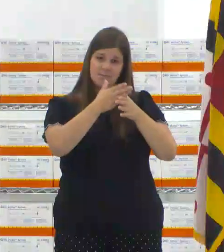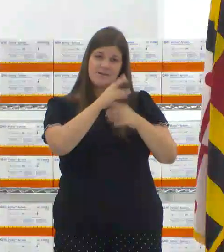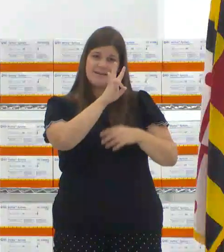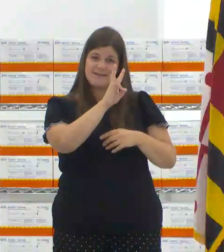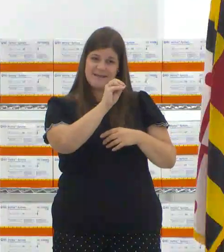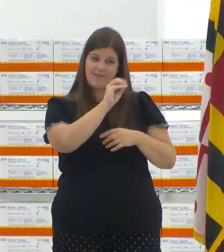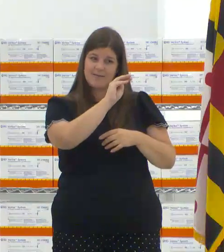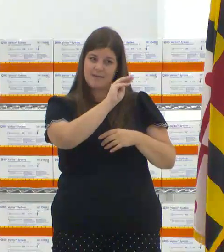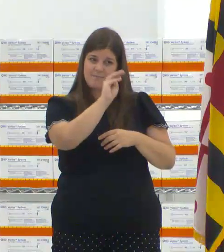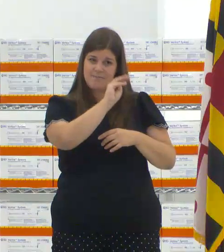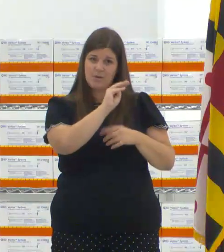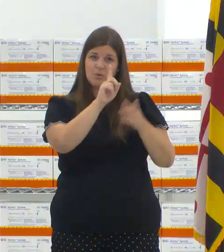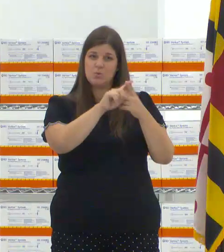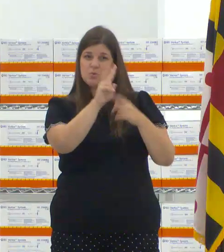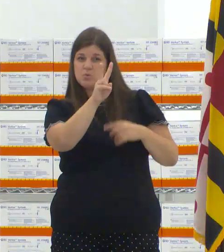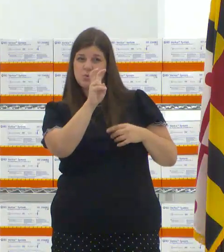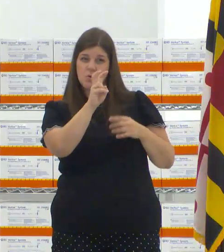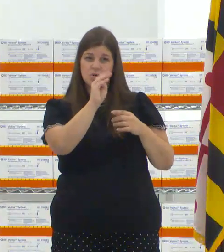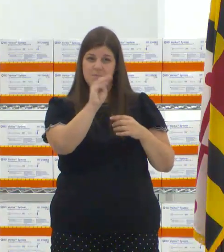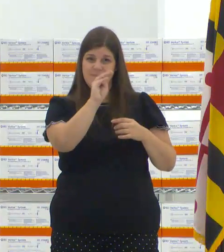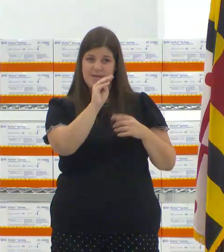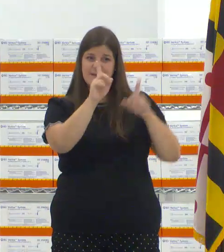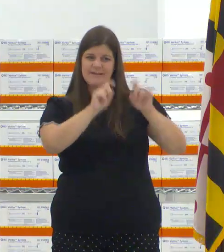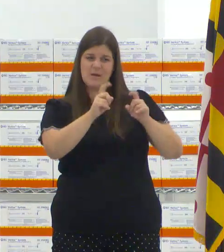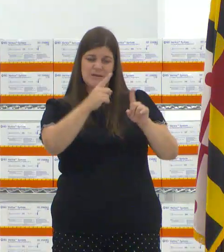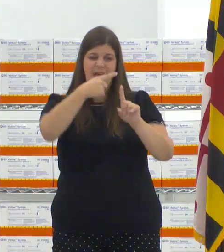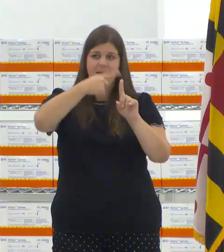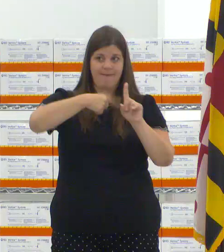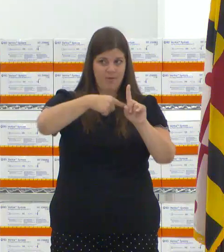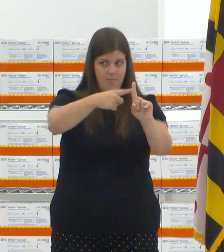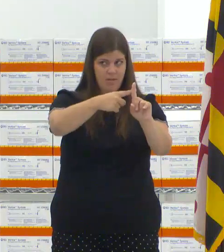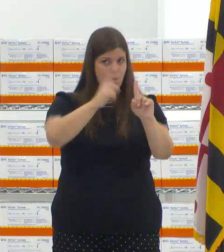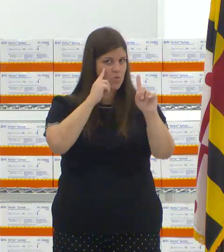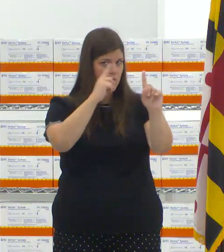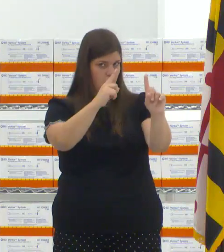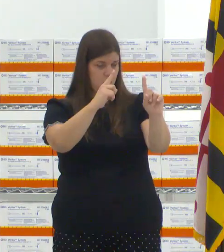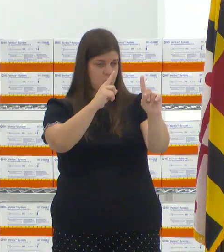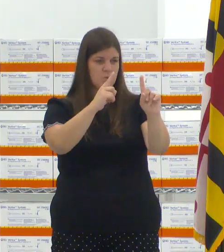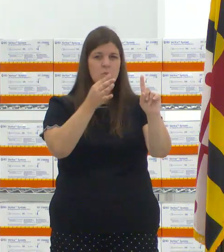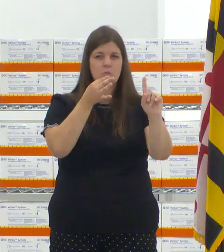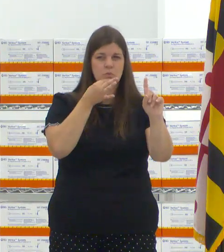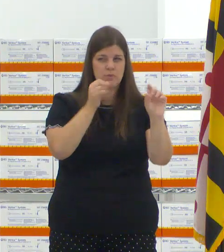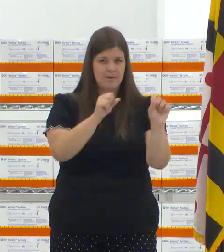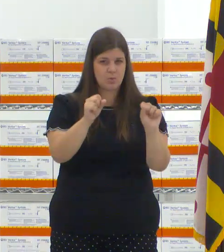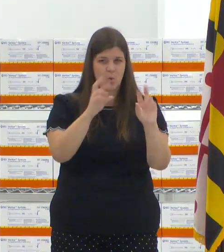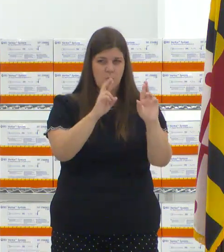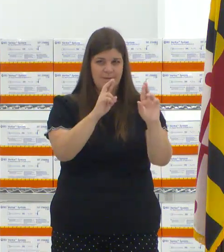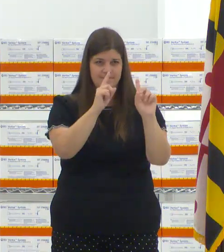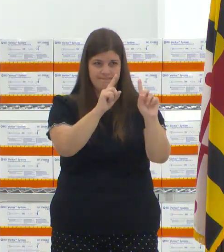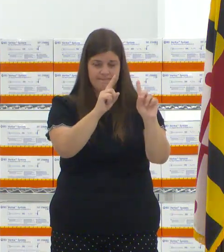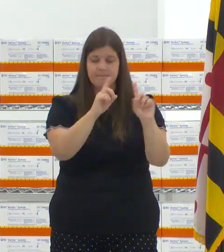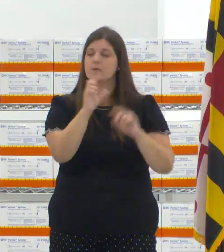screening activities in communities, in schools, in nursing homes, and in essential facilities around the nation.